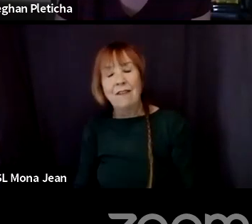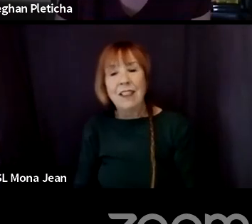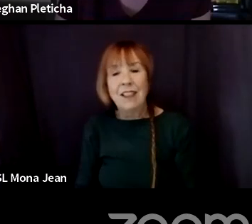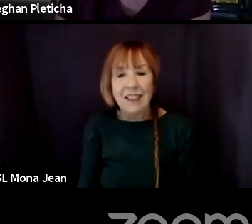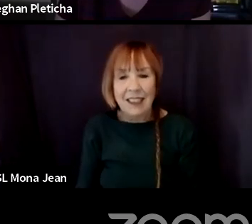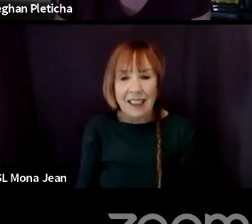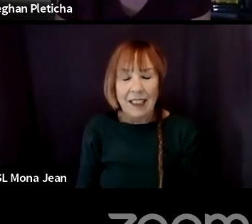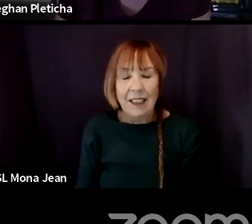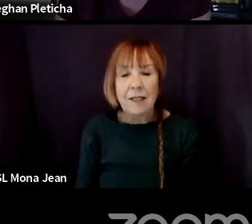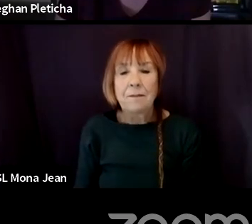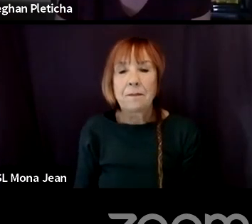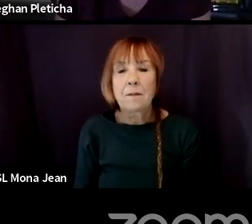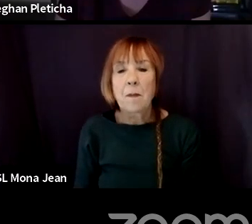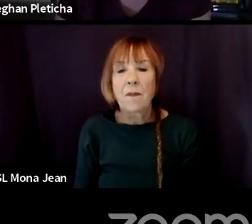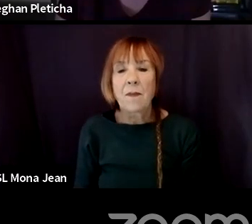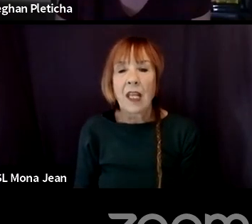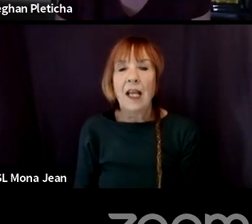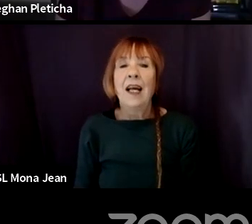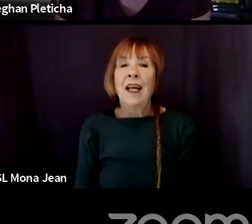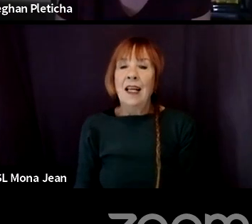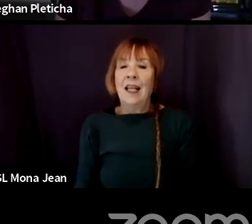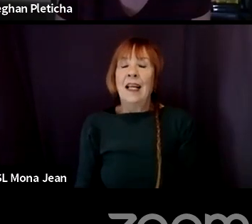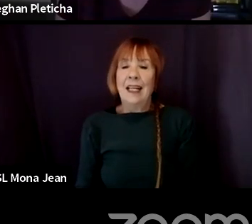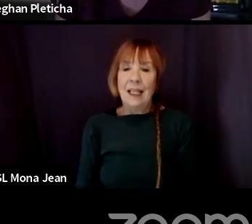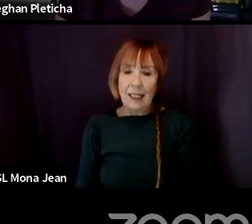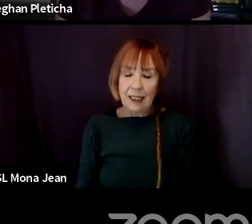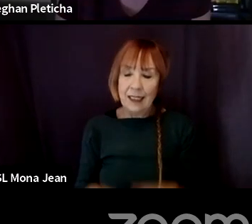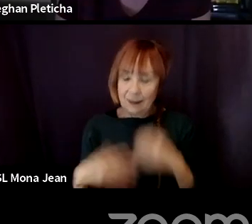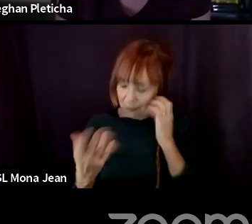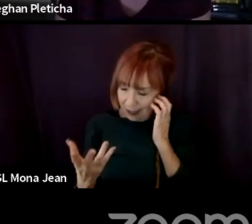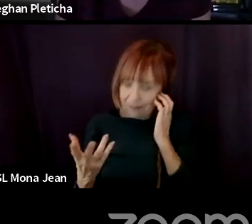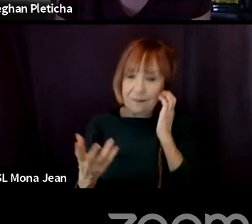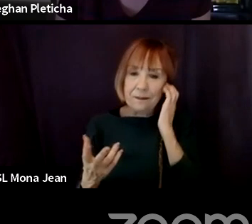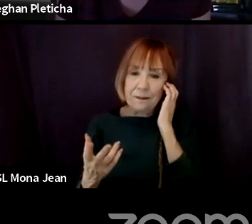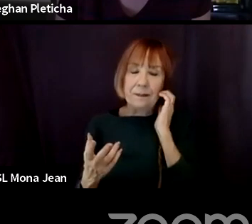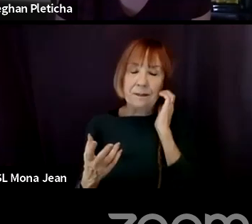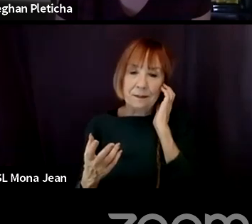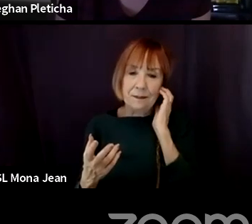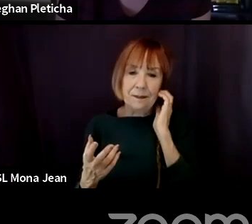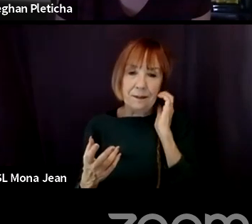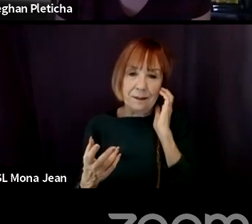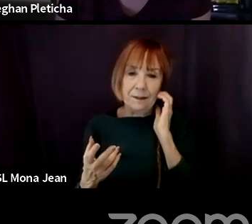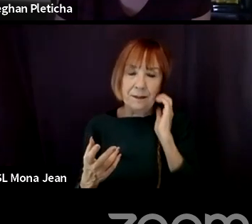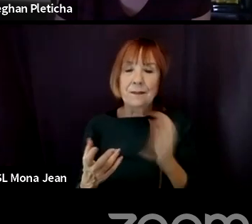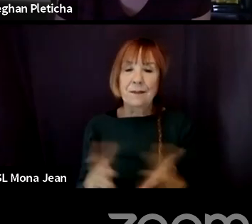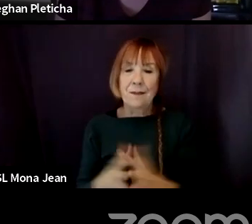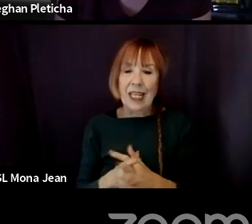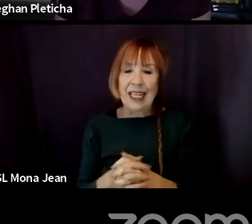Yes, the other problem with that though, is that you become the one like person, the one female,